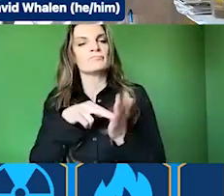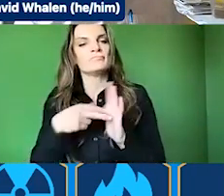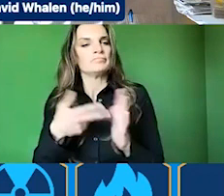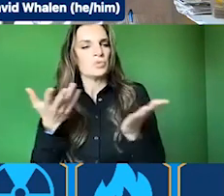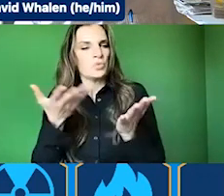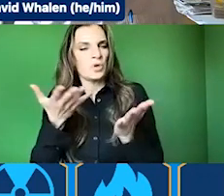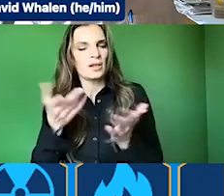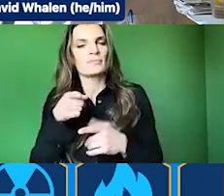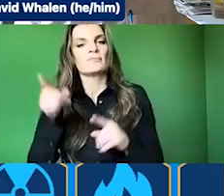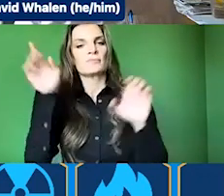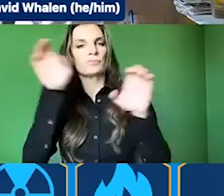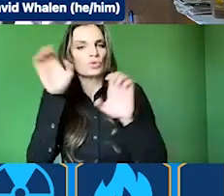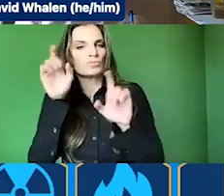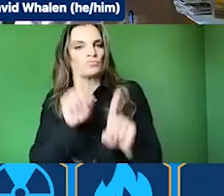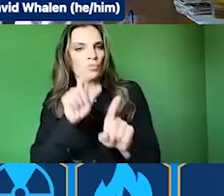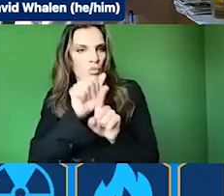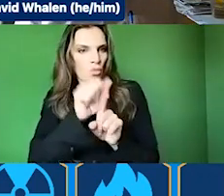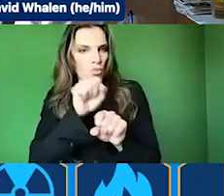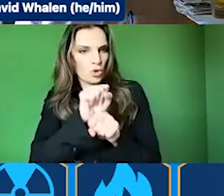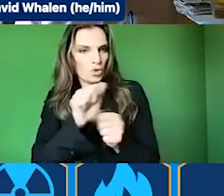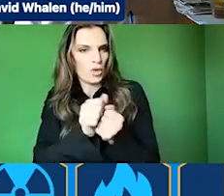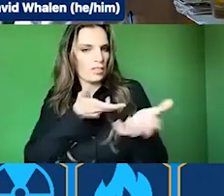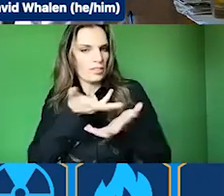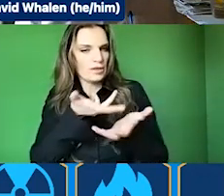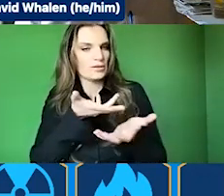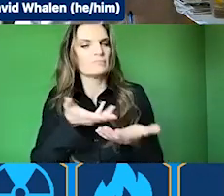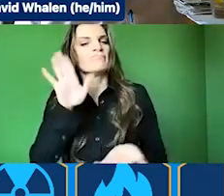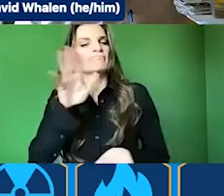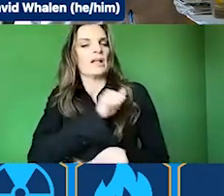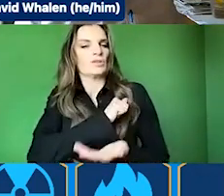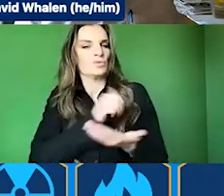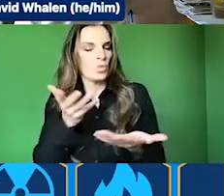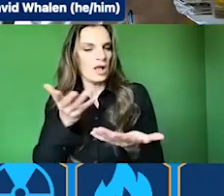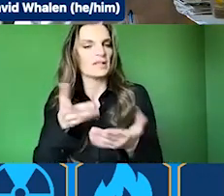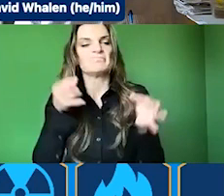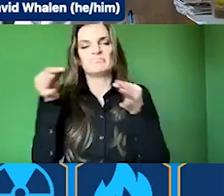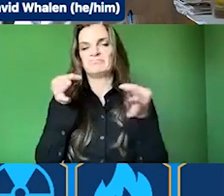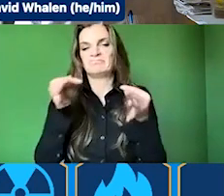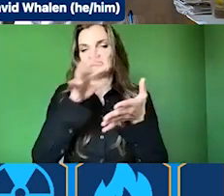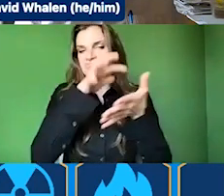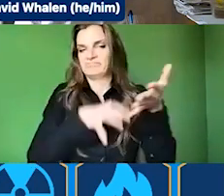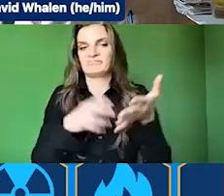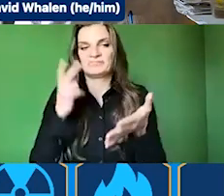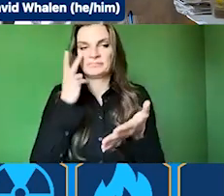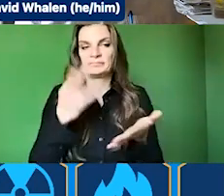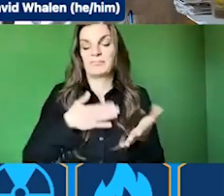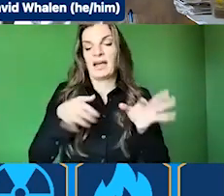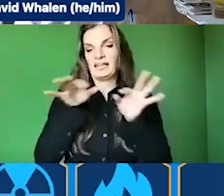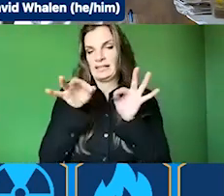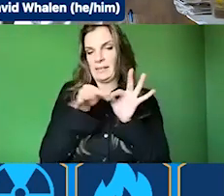from the health affairs write up in 2021. Now the first statement on here is my statement, not hers. Medical